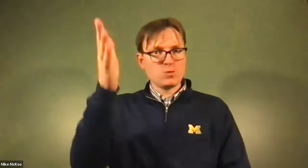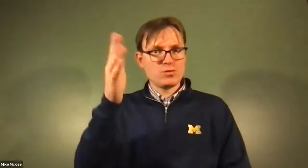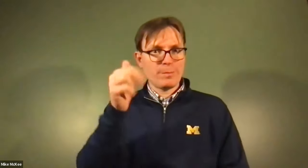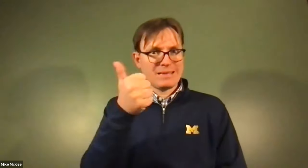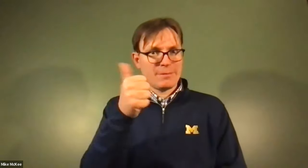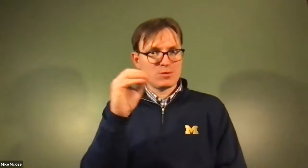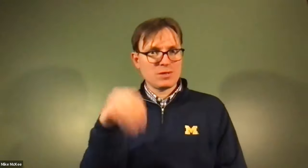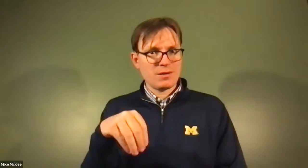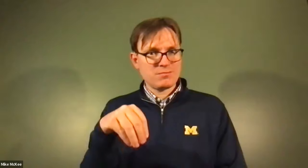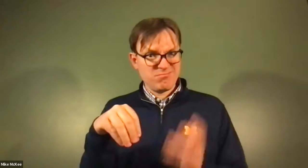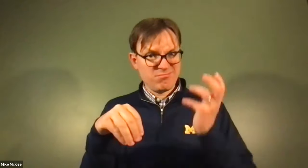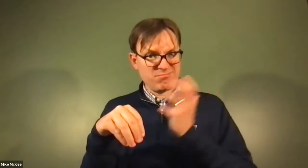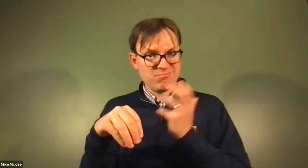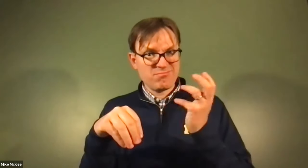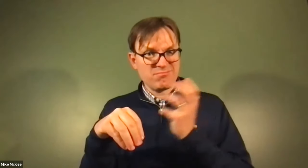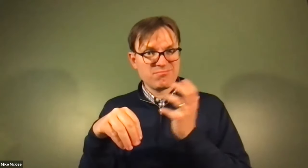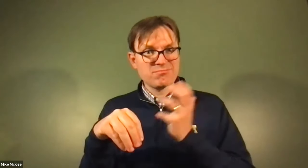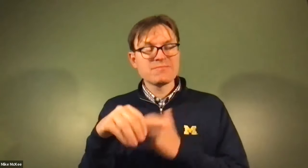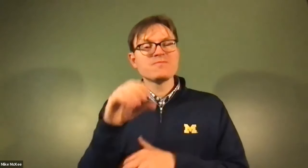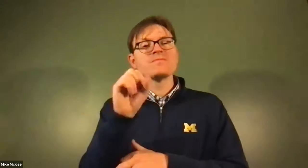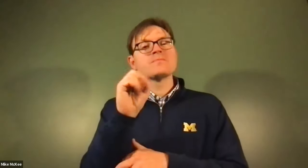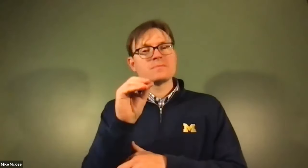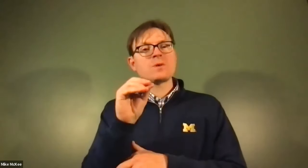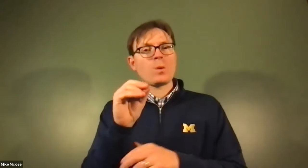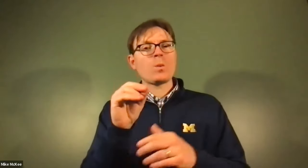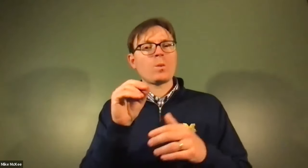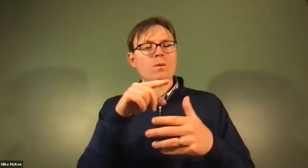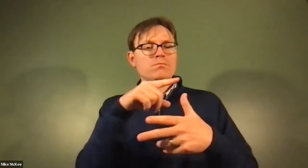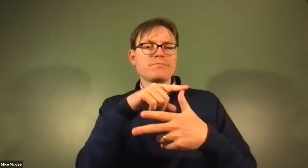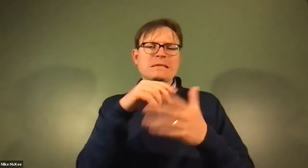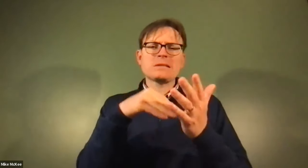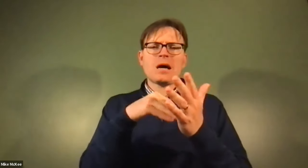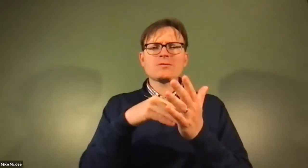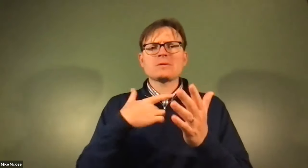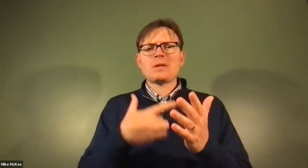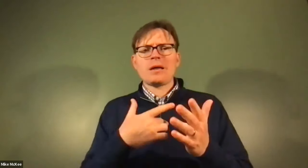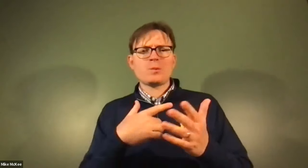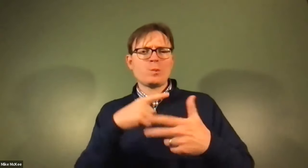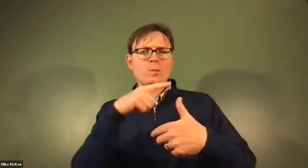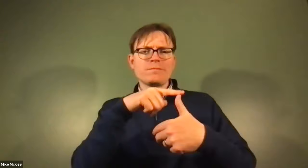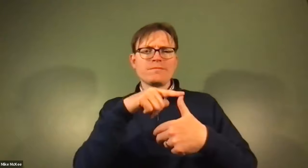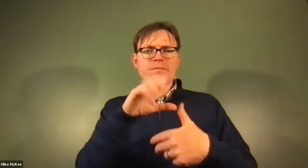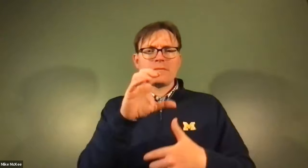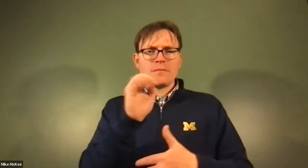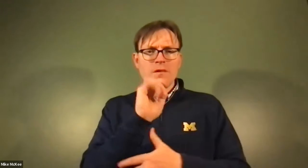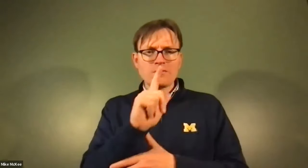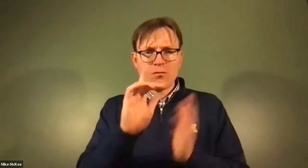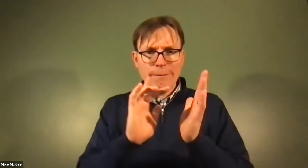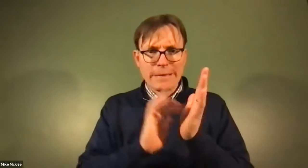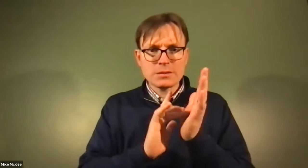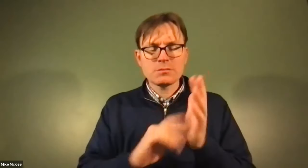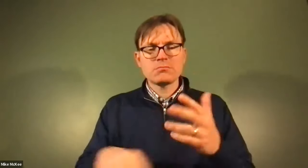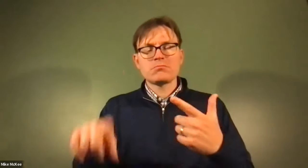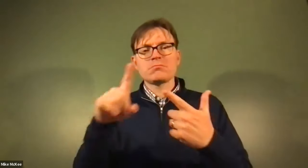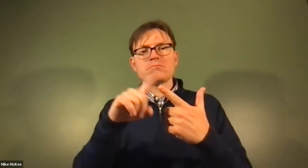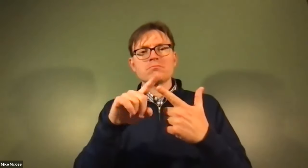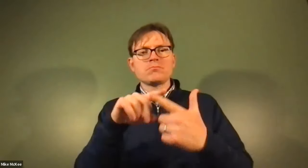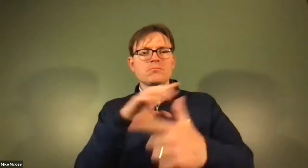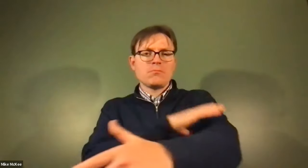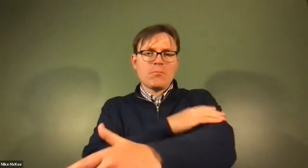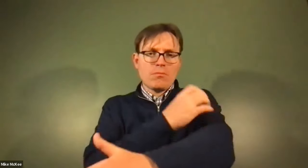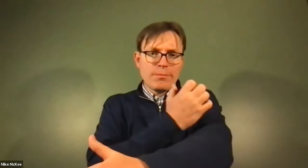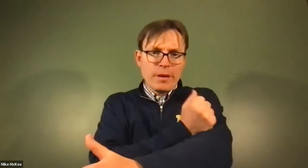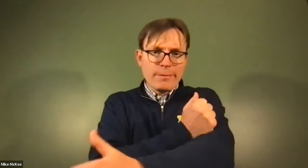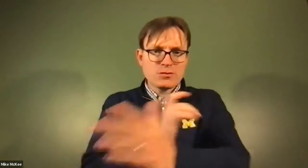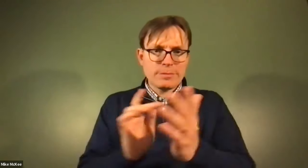James Cech: Your risk of developing heart disease goes down 10% which is substantial so doctors tend to start with cholesterol medication.